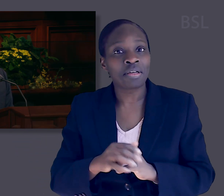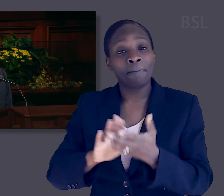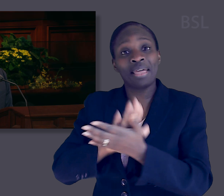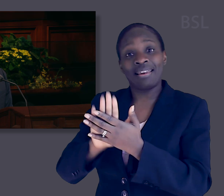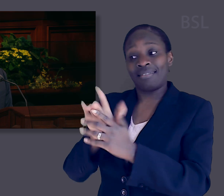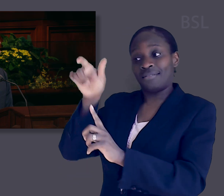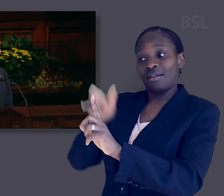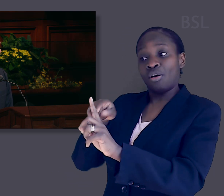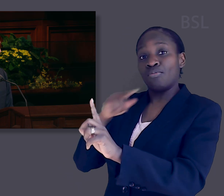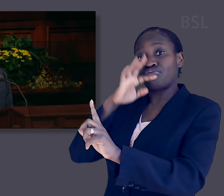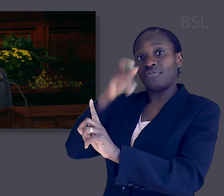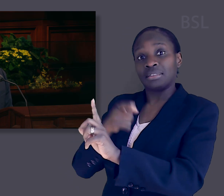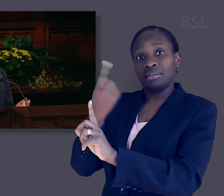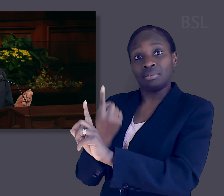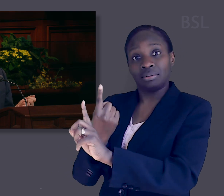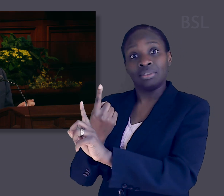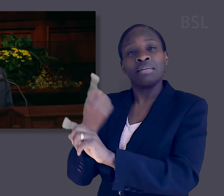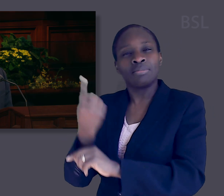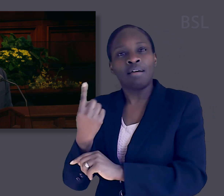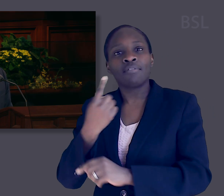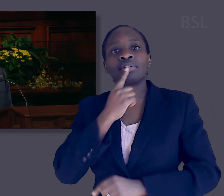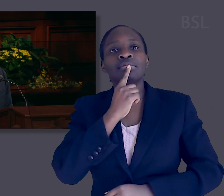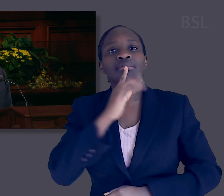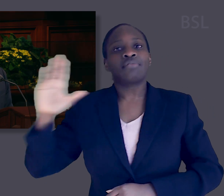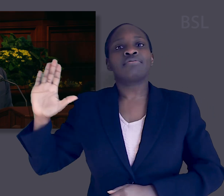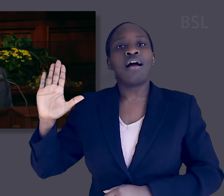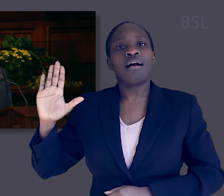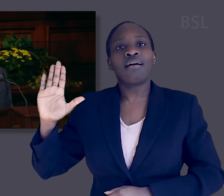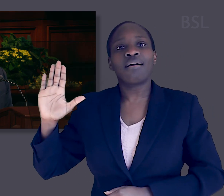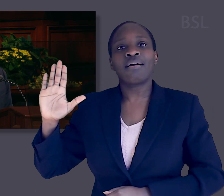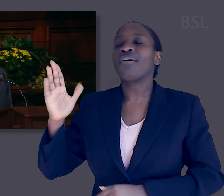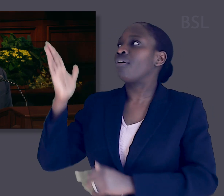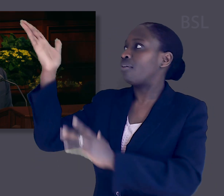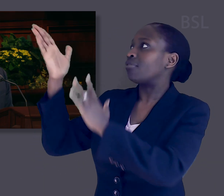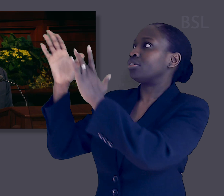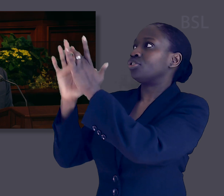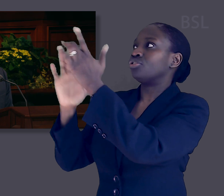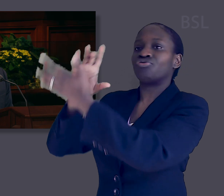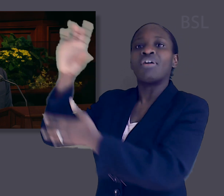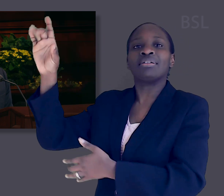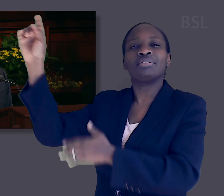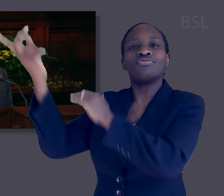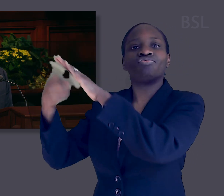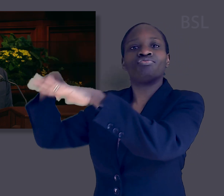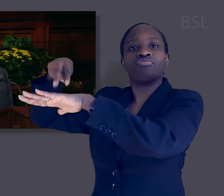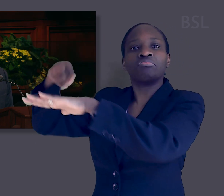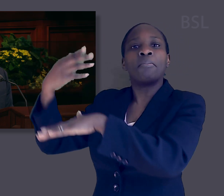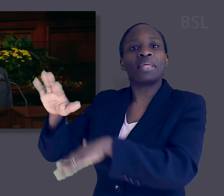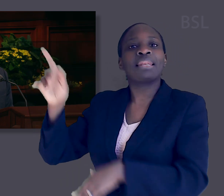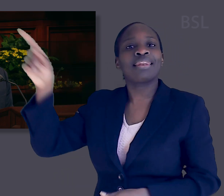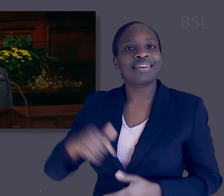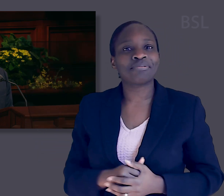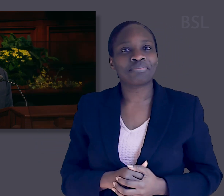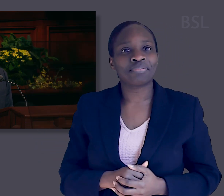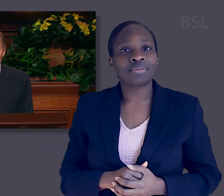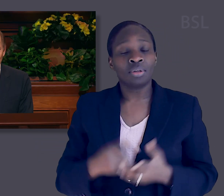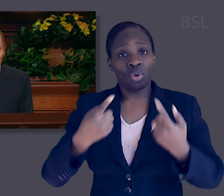In doing so, the living prophet is in essence bearing witness of the living Christ.